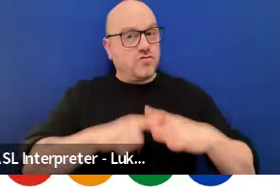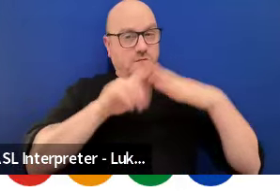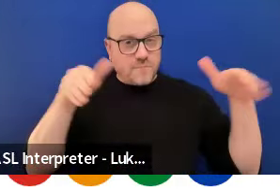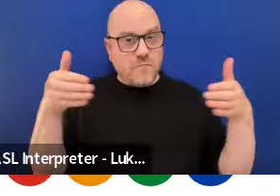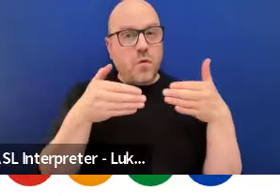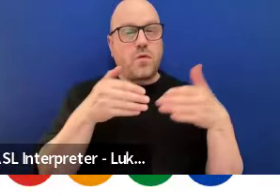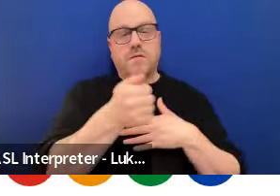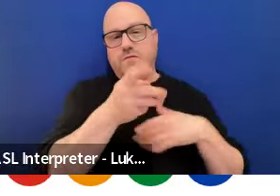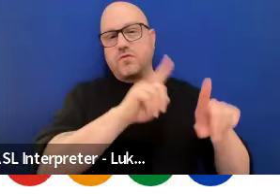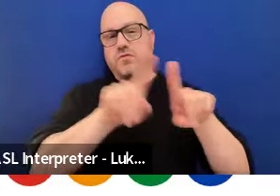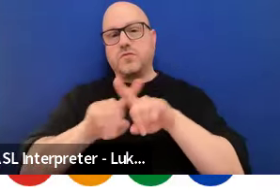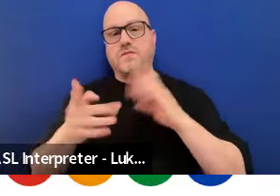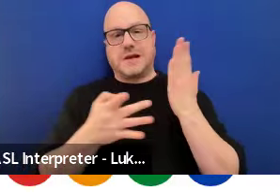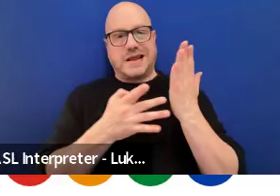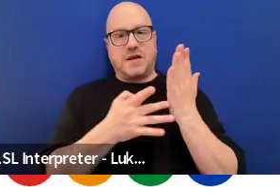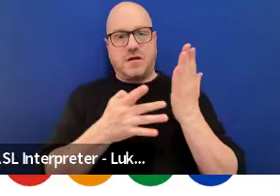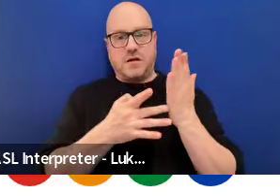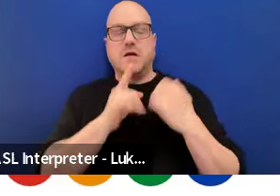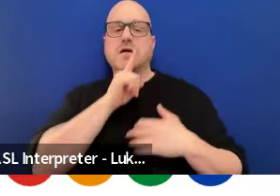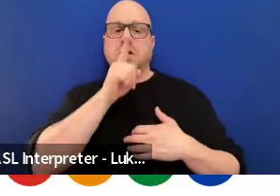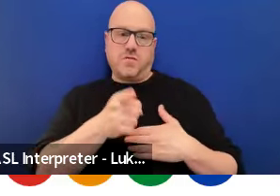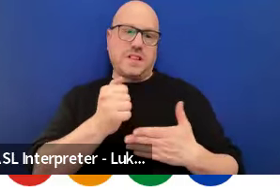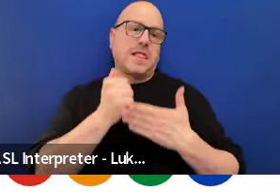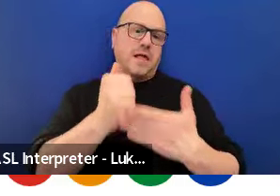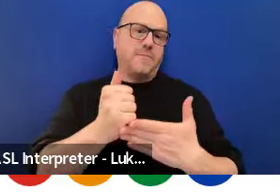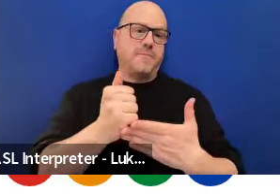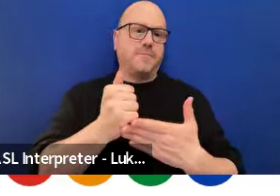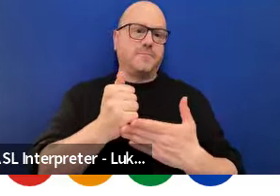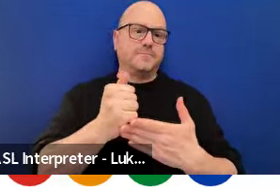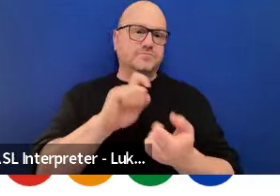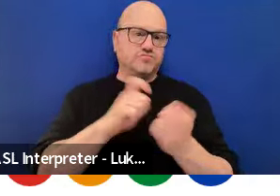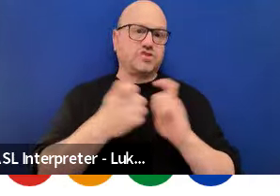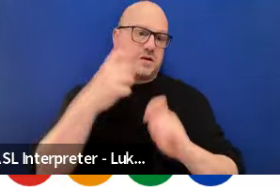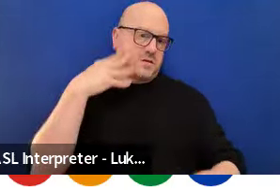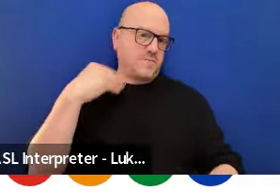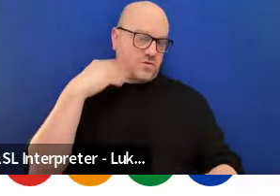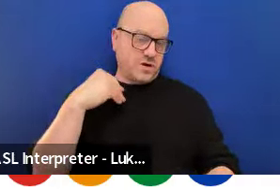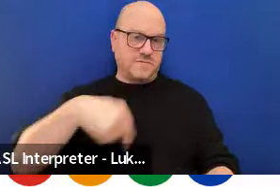COUPLE OF YEARS THAT WE FEEL LIKE WE HAVE ZEROED IN ON A COUPLE OF TECHNOLOGIES THAT REALLY MAKE A